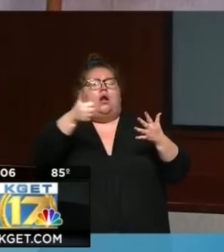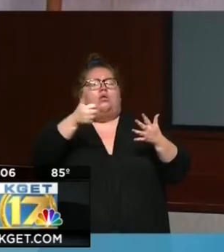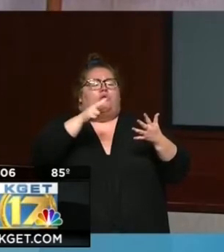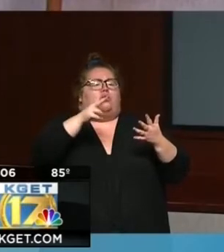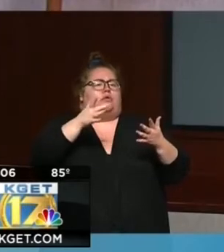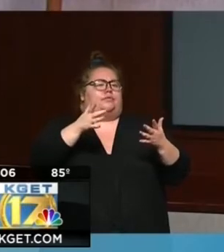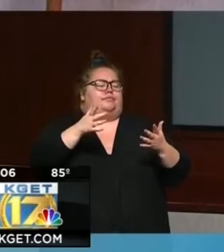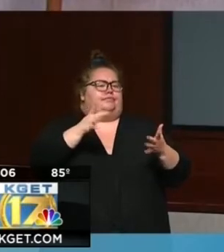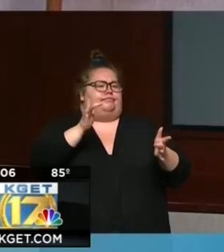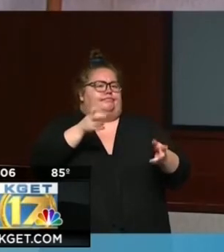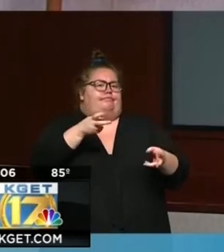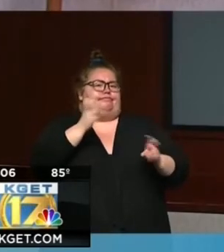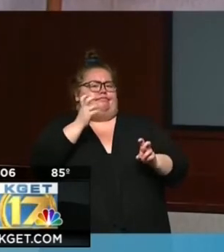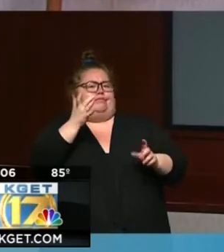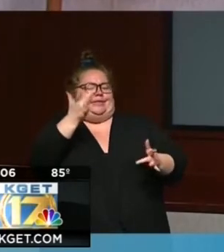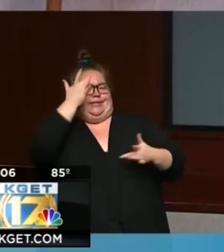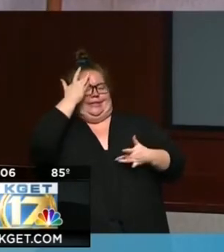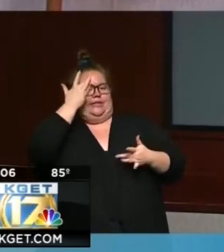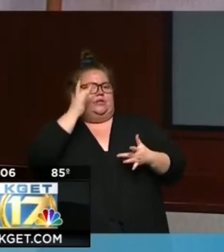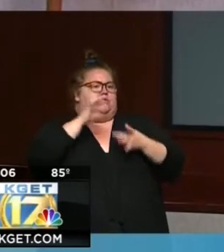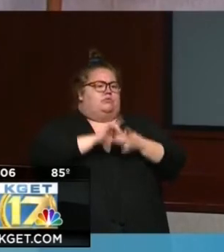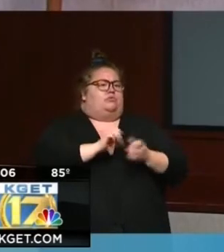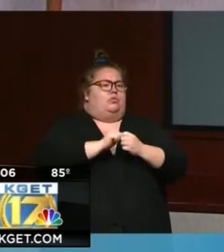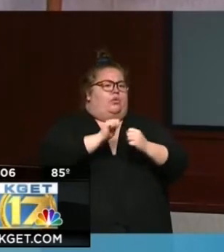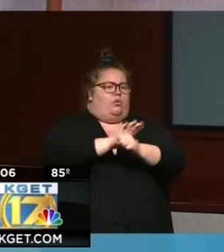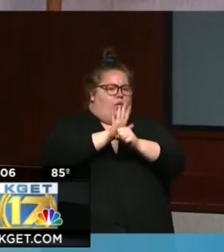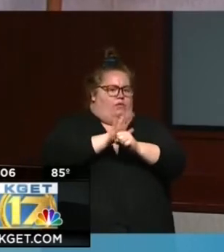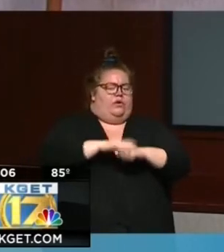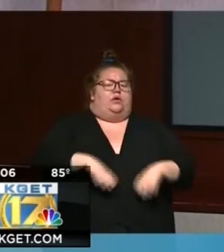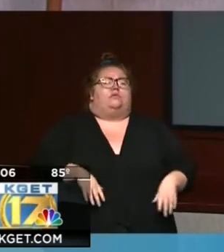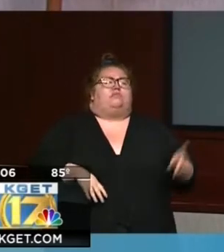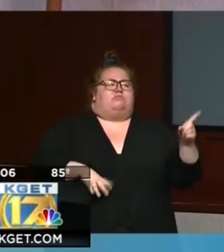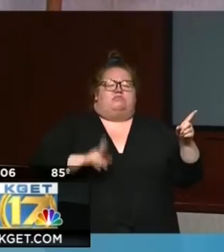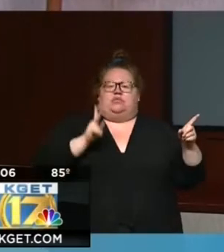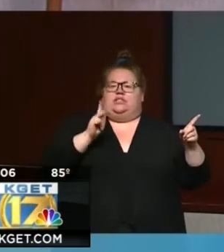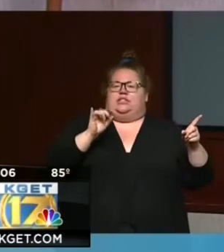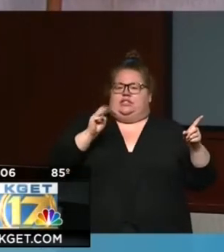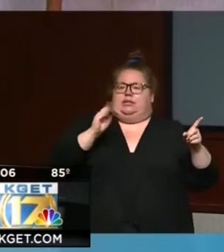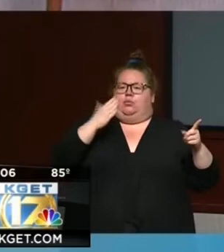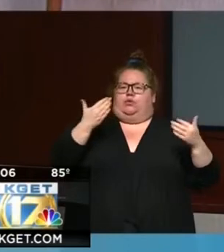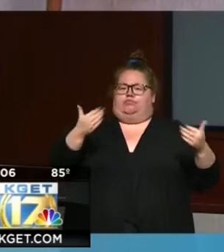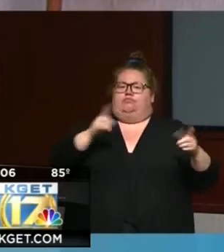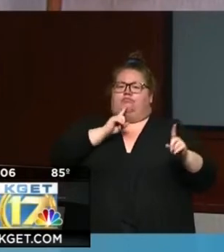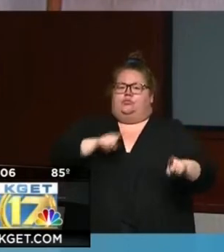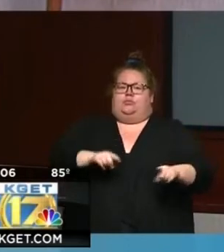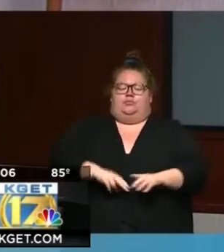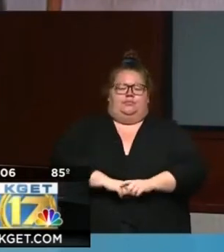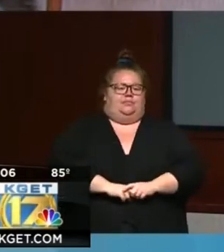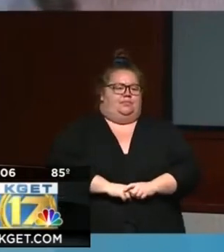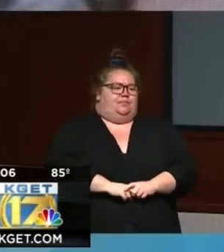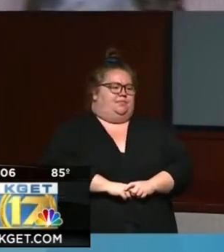ARE WE SEEING PNEUMONIA? ARE WE SEEING HEART COMPLICATION AS SOON AS WHAT OTHER COMPLICATIONS OF THE